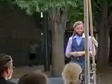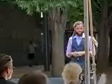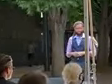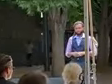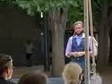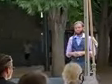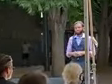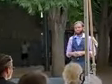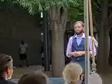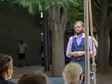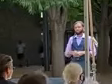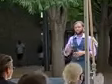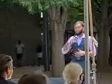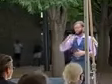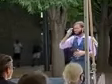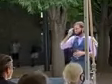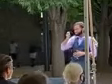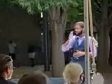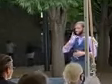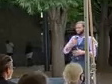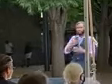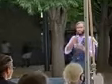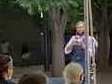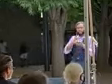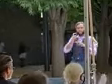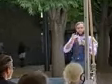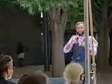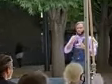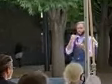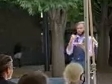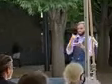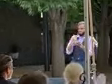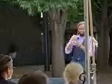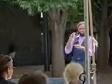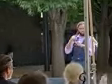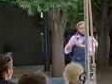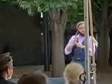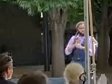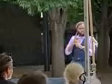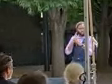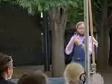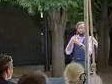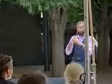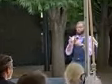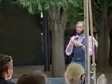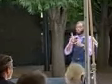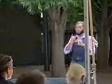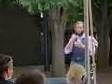A salute to our funders who have joined us in this mission especially those who made this event possible today –